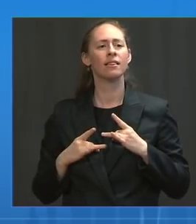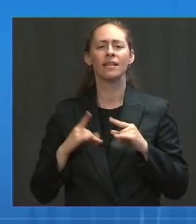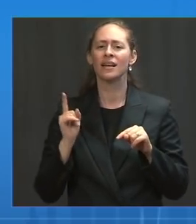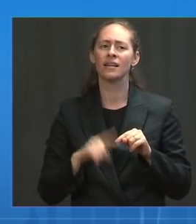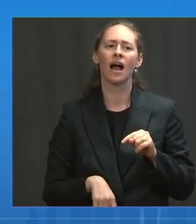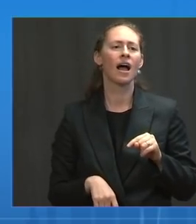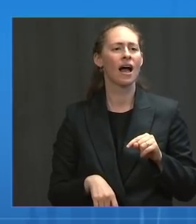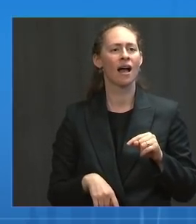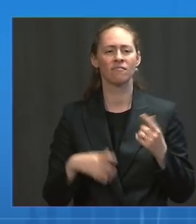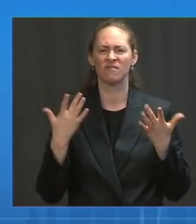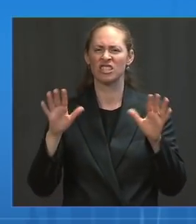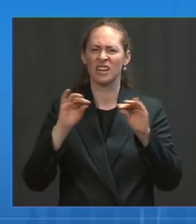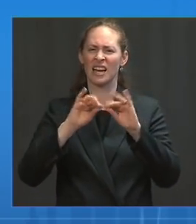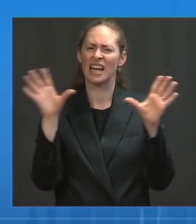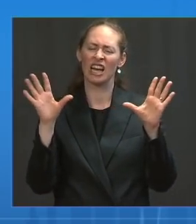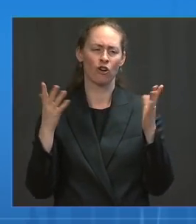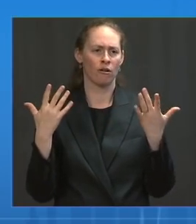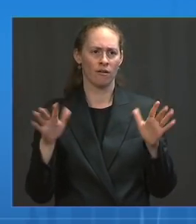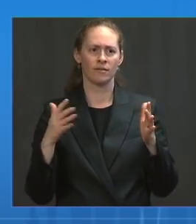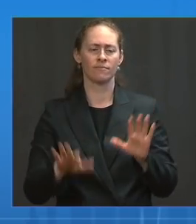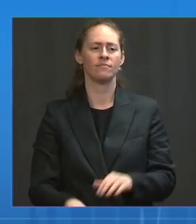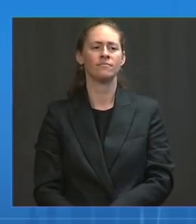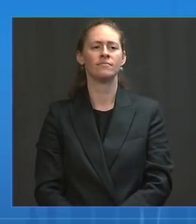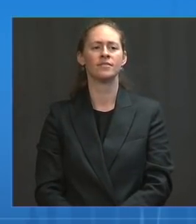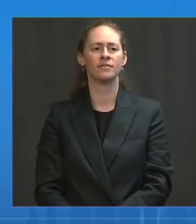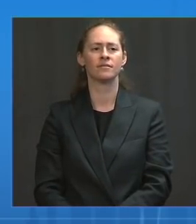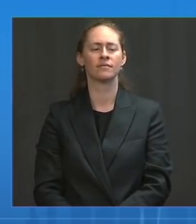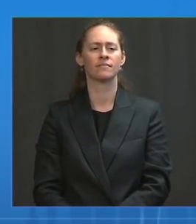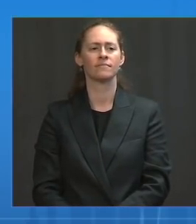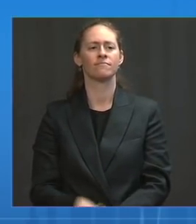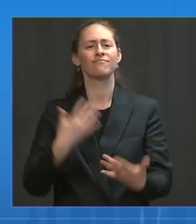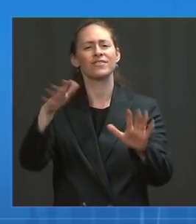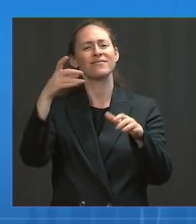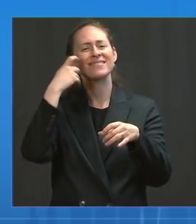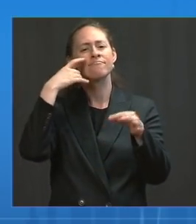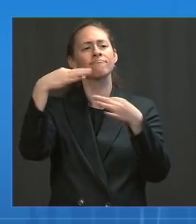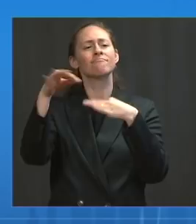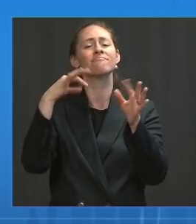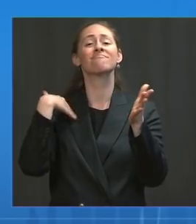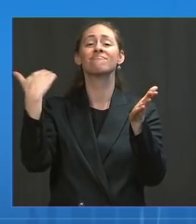from looking what I've told you over the last few minutes is please get vaccinated.